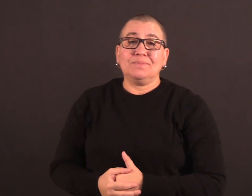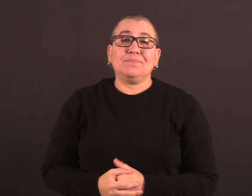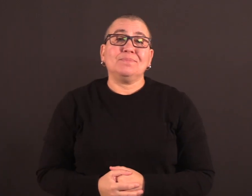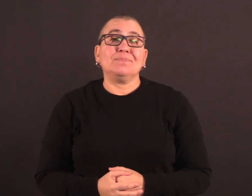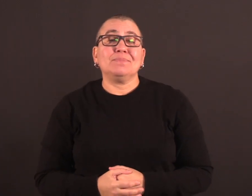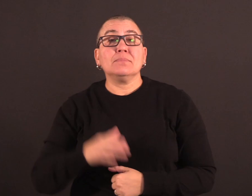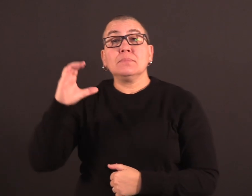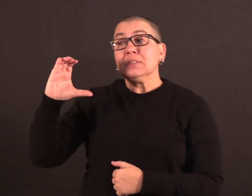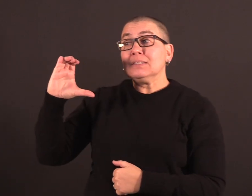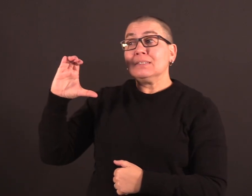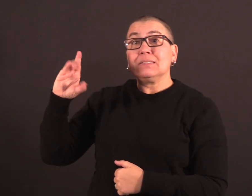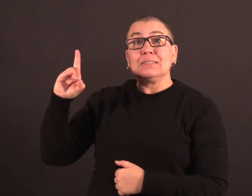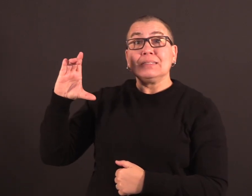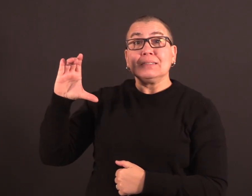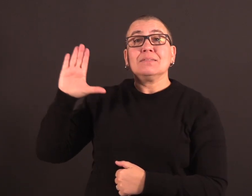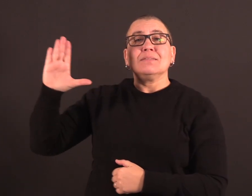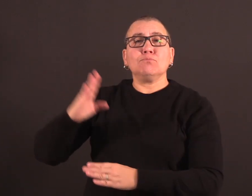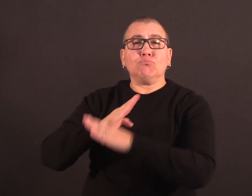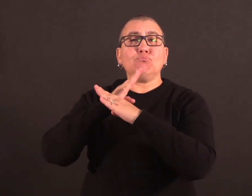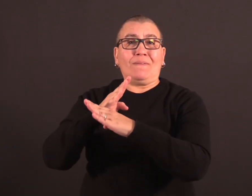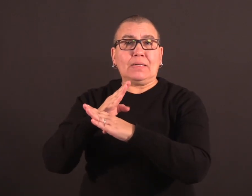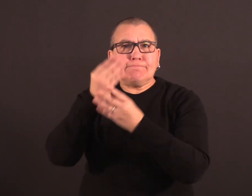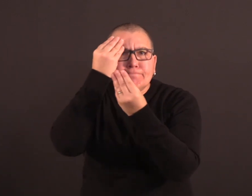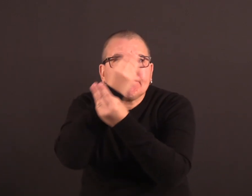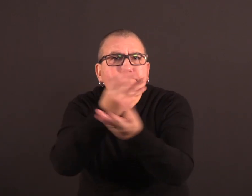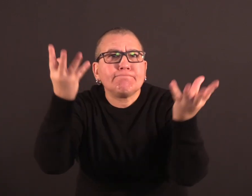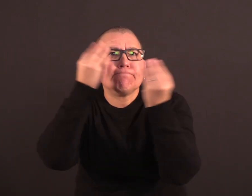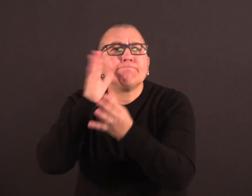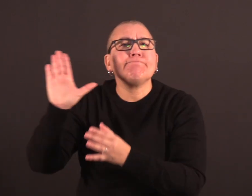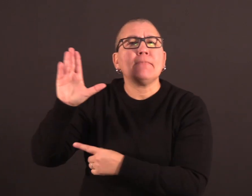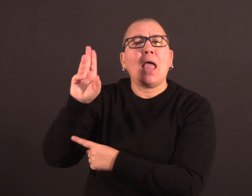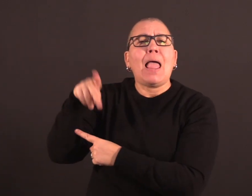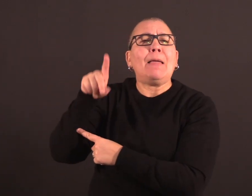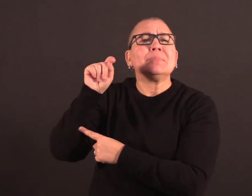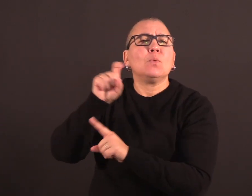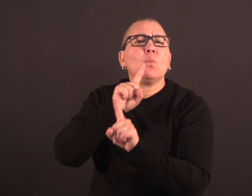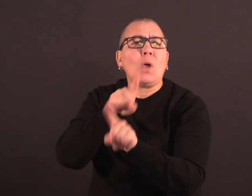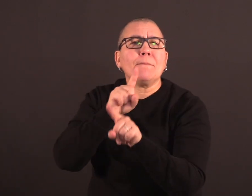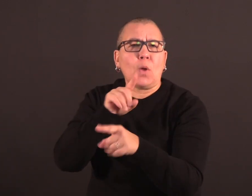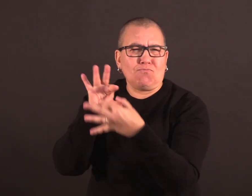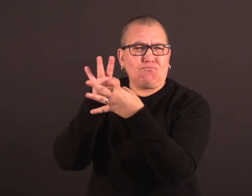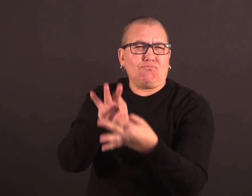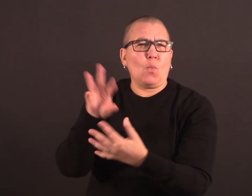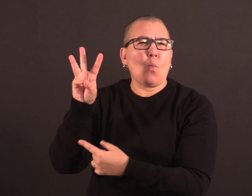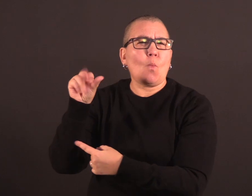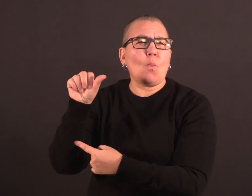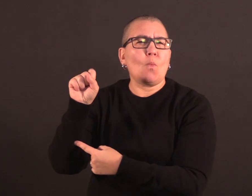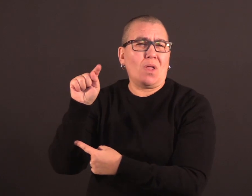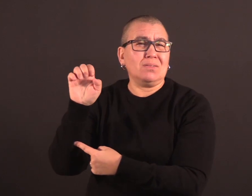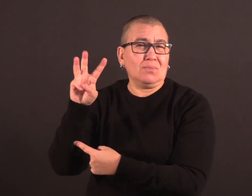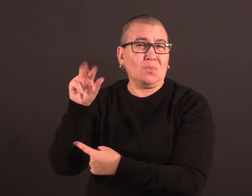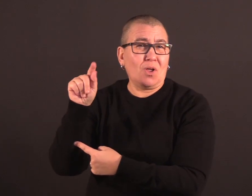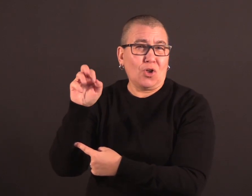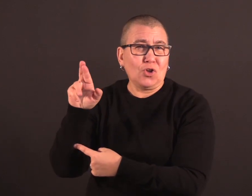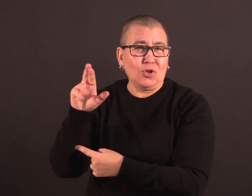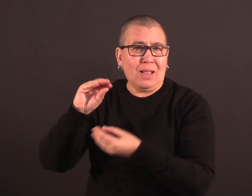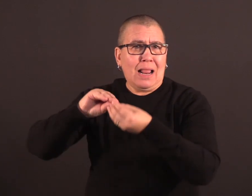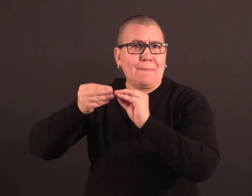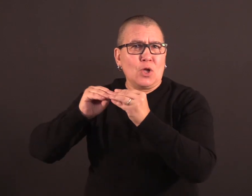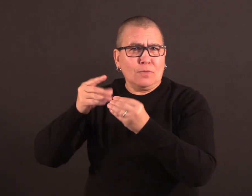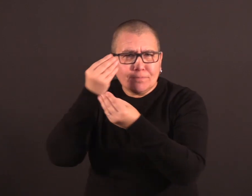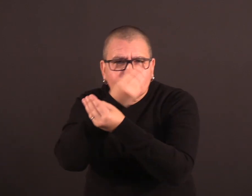COVID-19 wastewater viral activity. As of Nov. 25, Minnesota is one of 10 states in which the viral